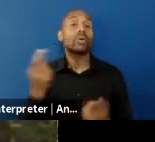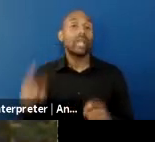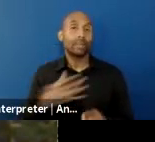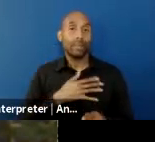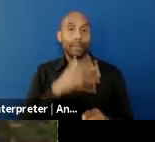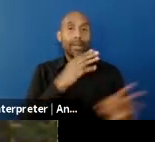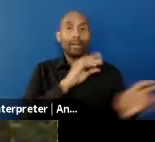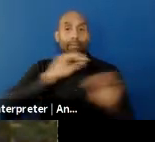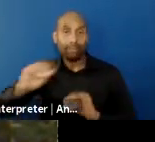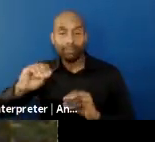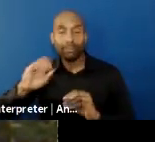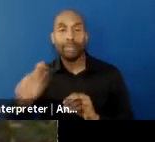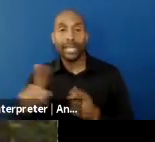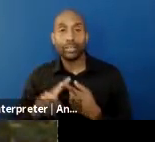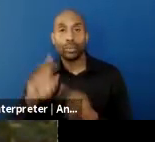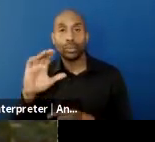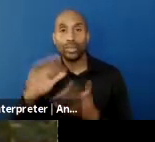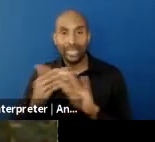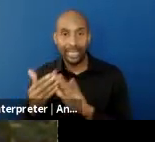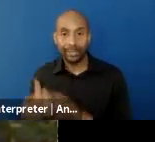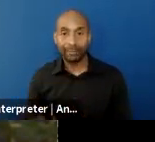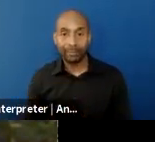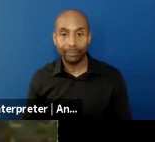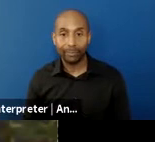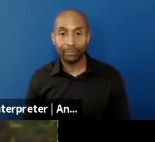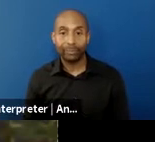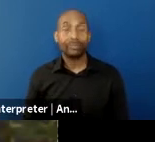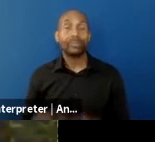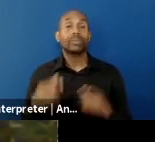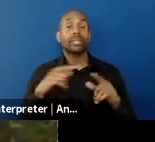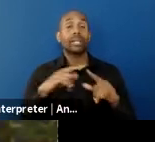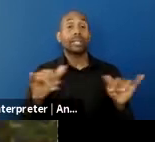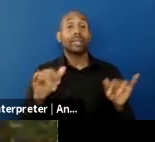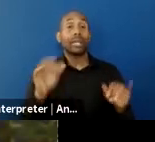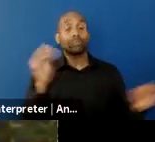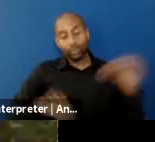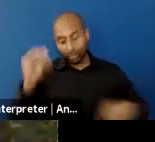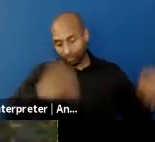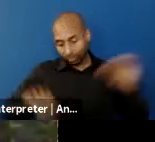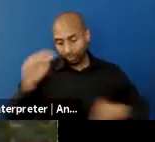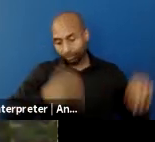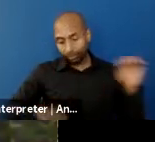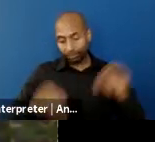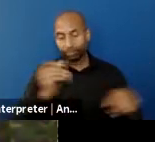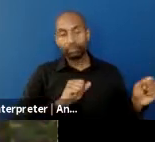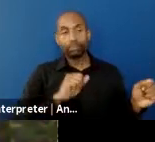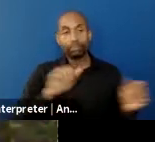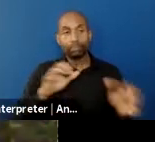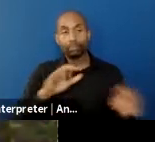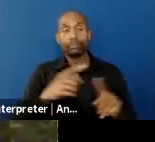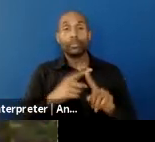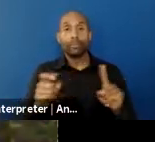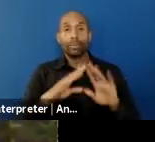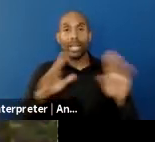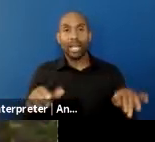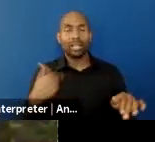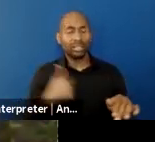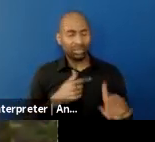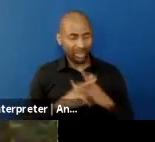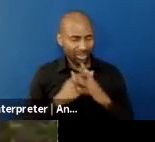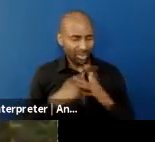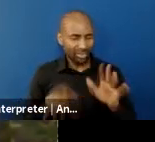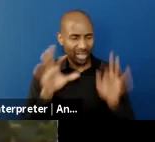And as she was moving her stuff out of the house, we found more articles about him.